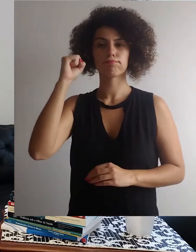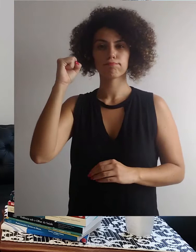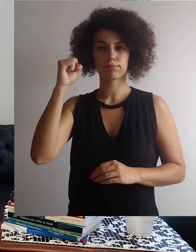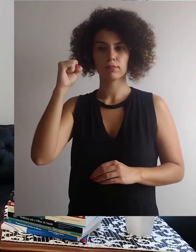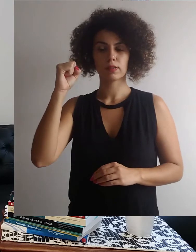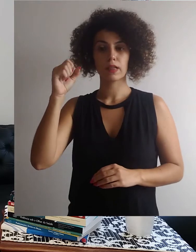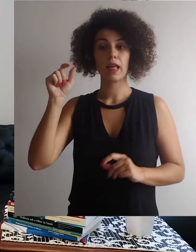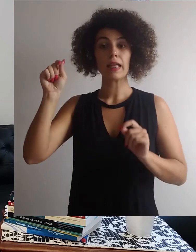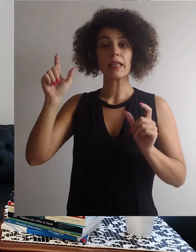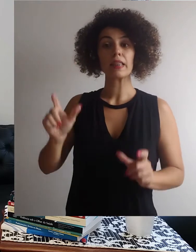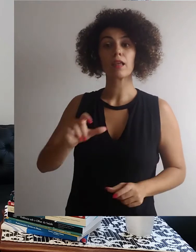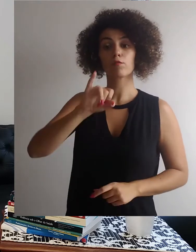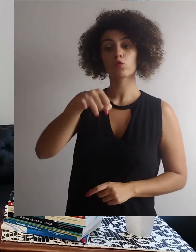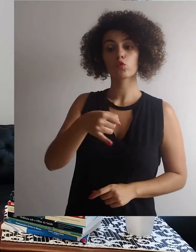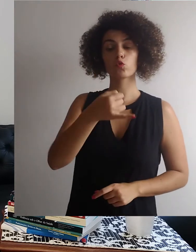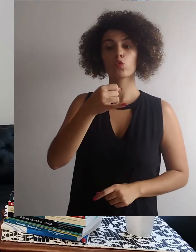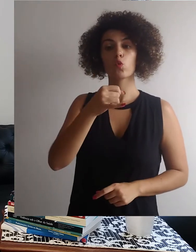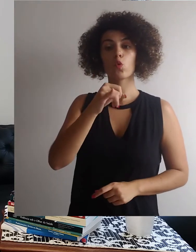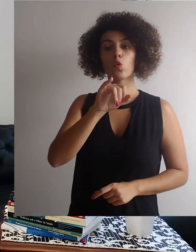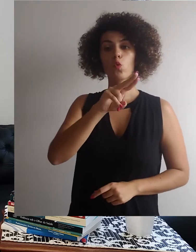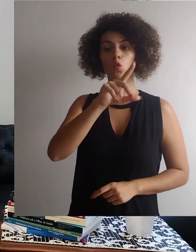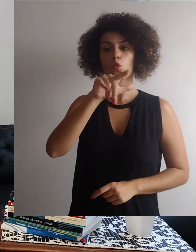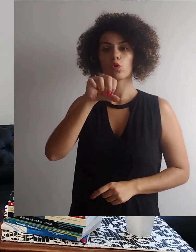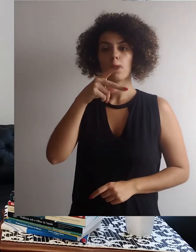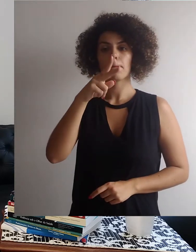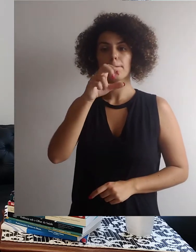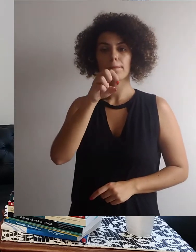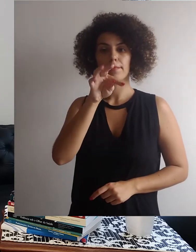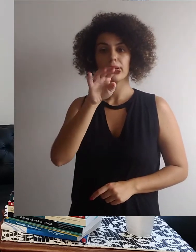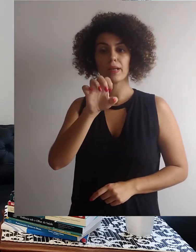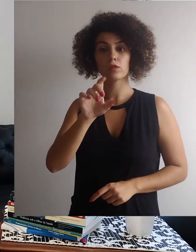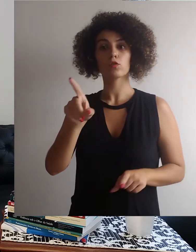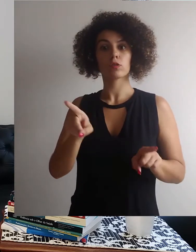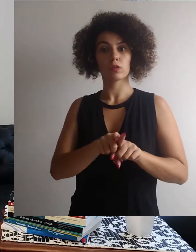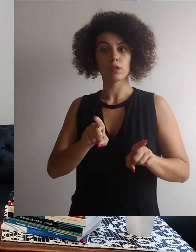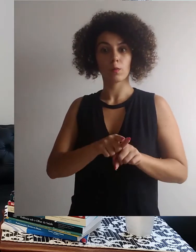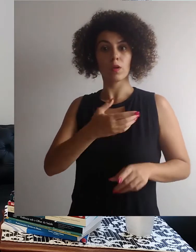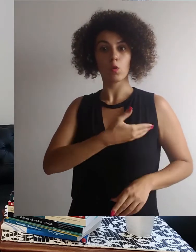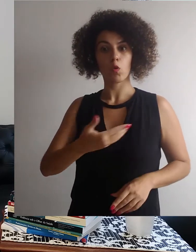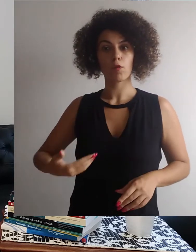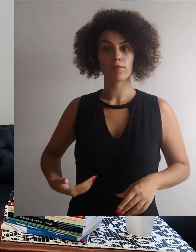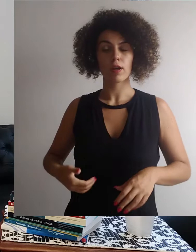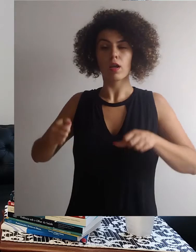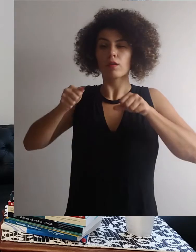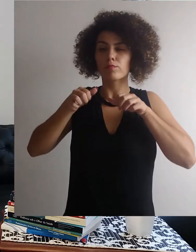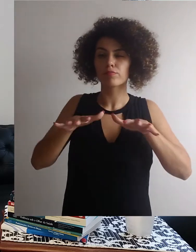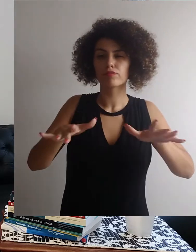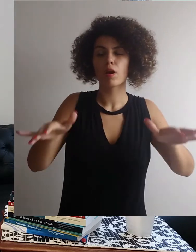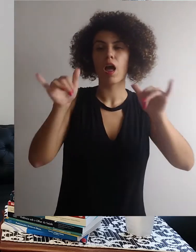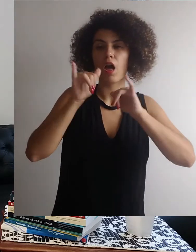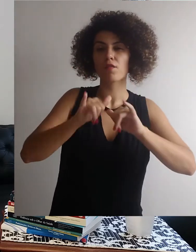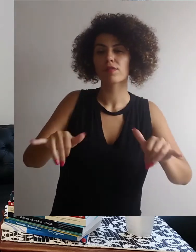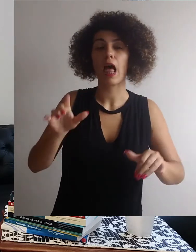led by the revolutionaries Luiz Carlos Prestes and the ANL, and the government itself later disseminated a